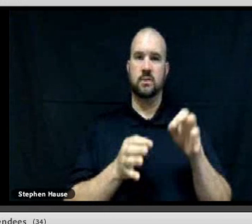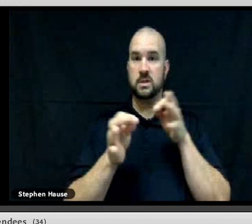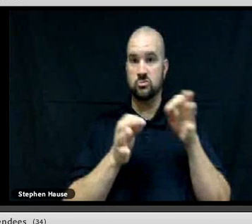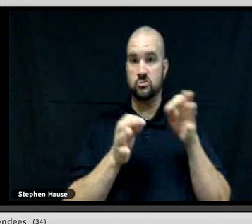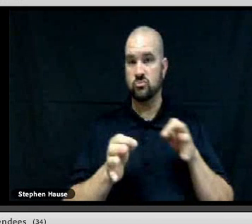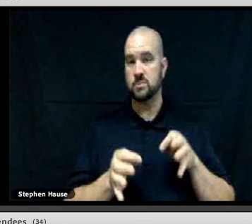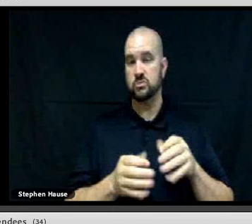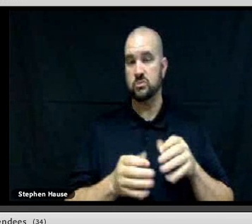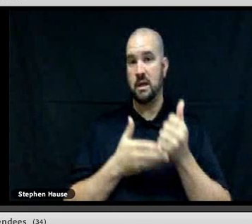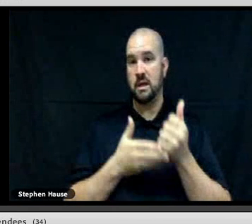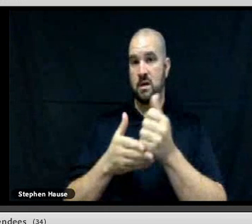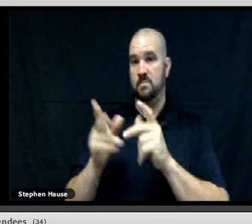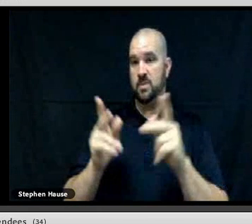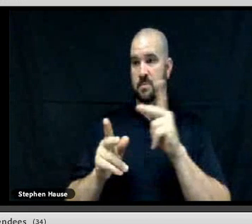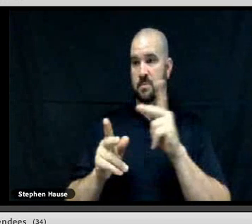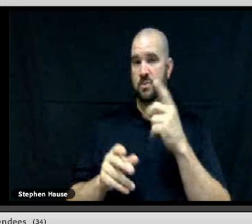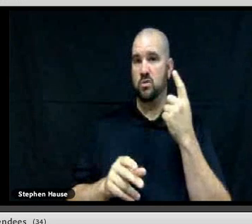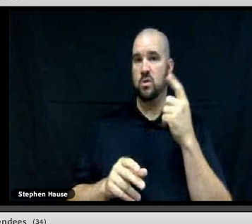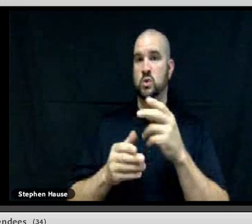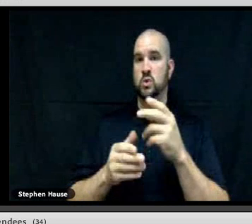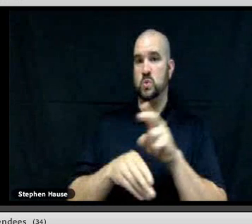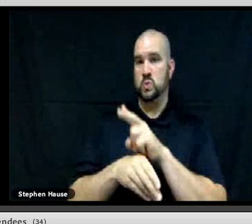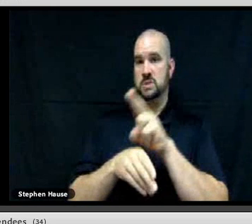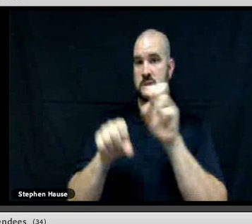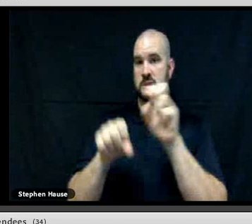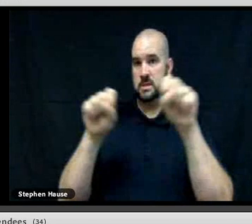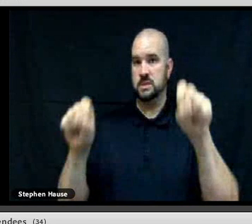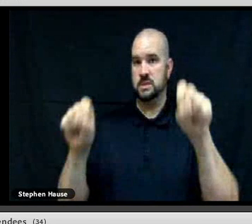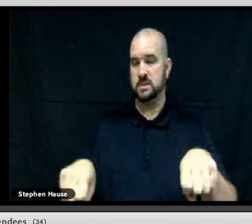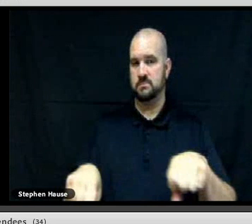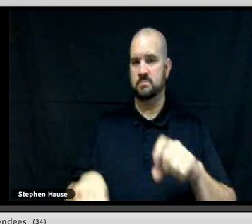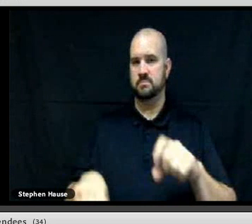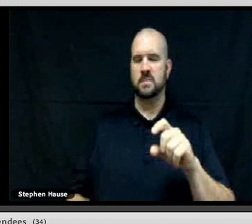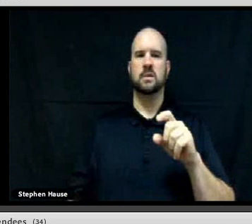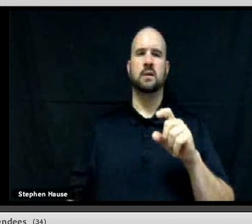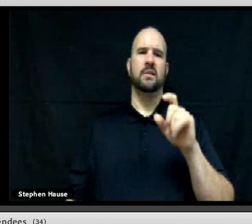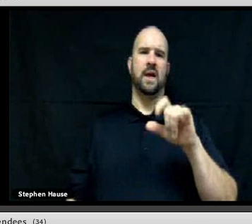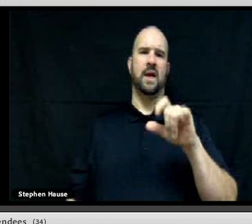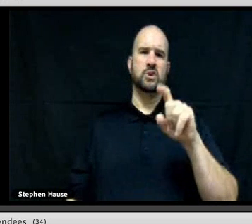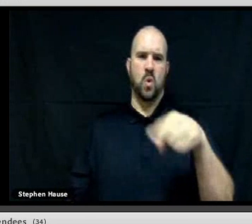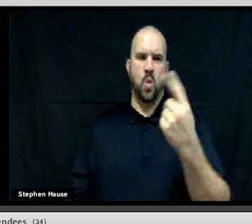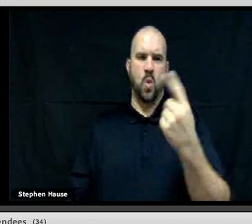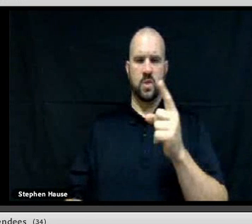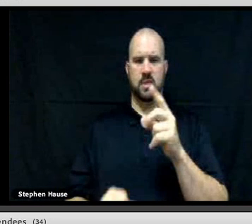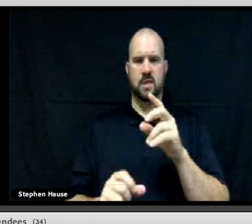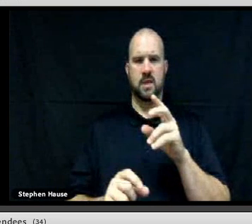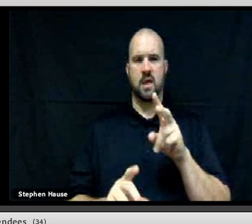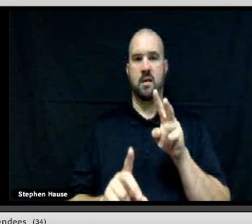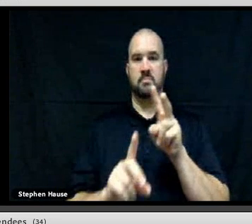Um, and it should only apply to the object being described. Again, you want to avoid using blanket descriptions for things.